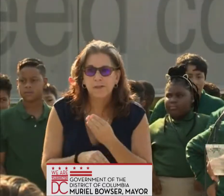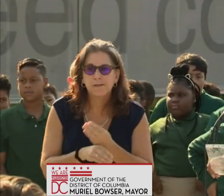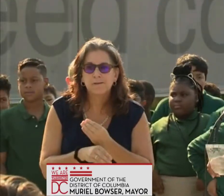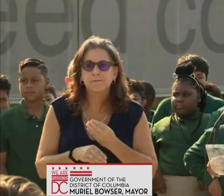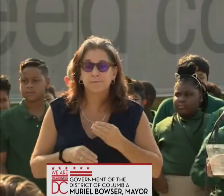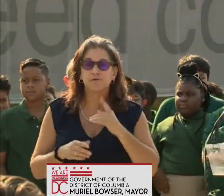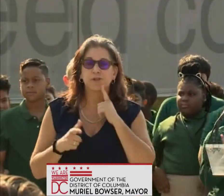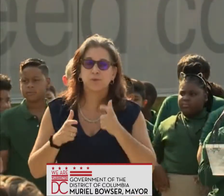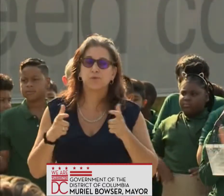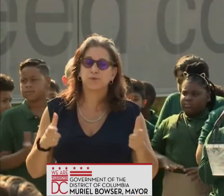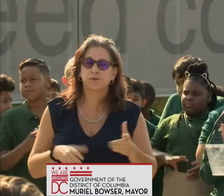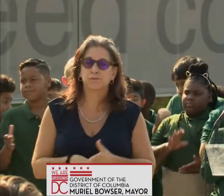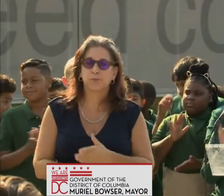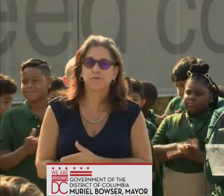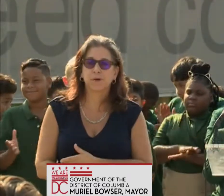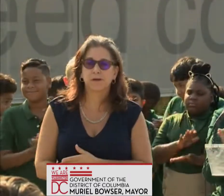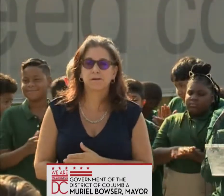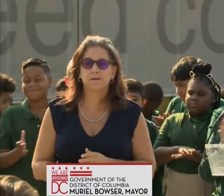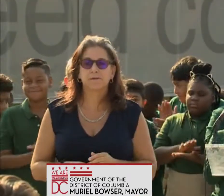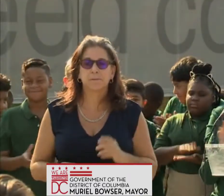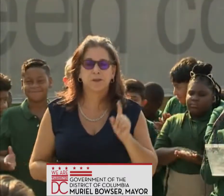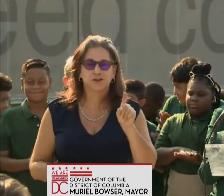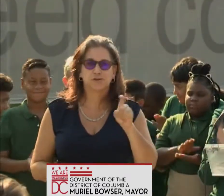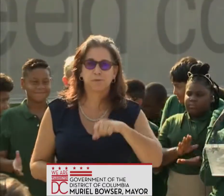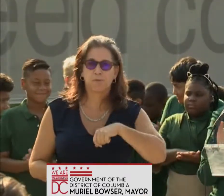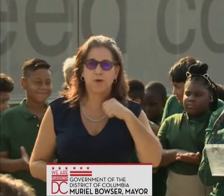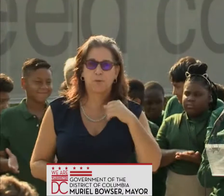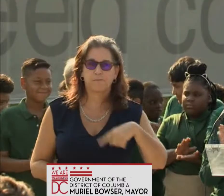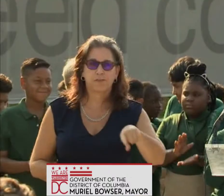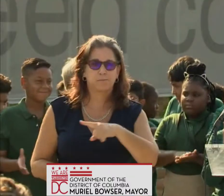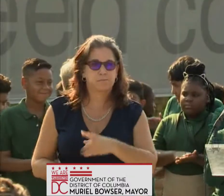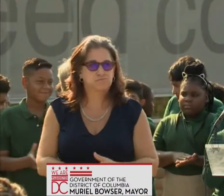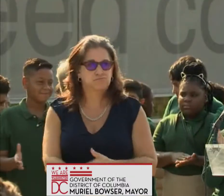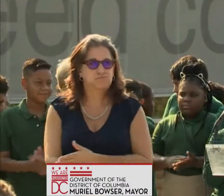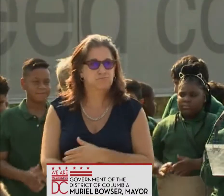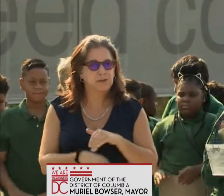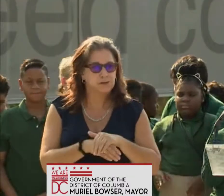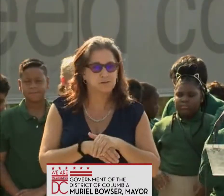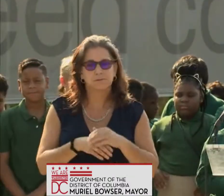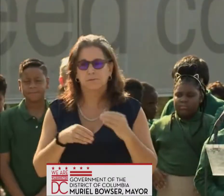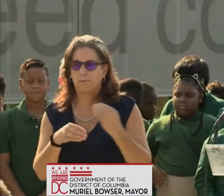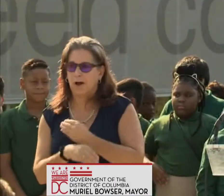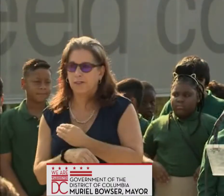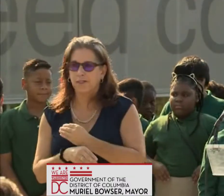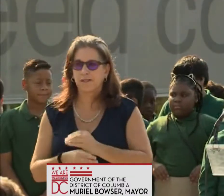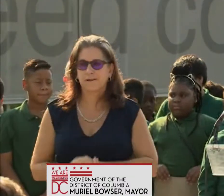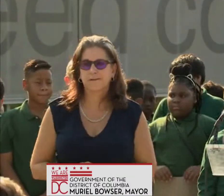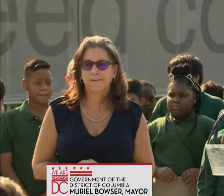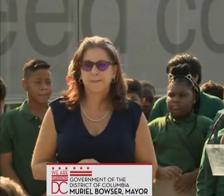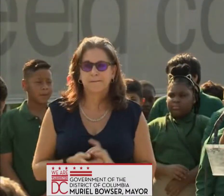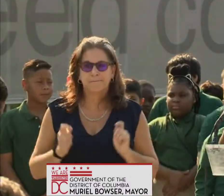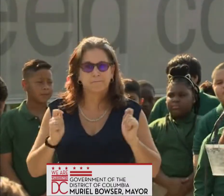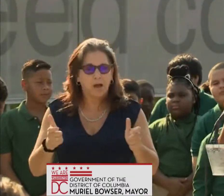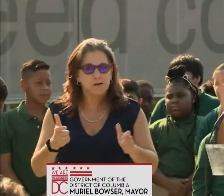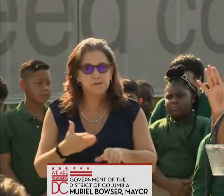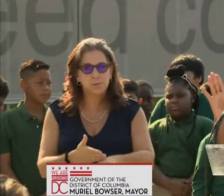all be very proud as the fastest improving urban School District anywhere